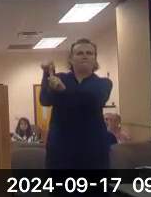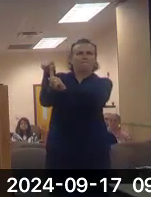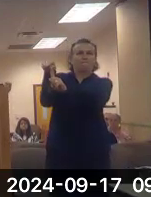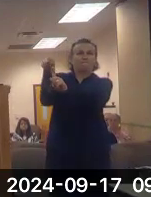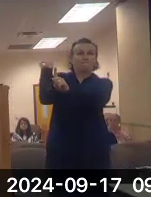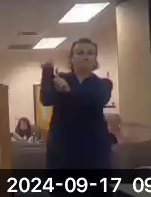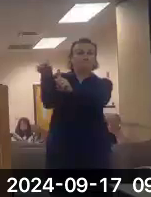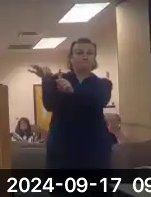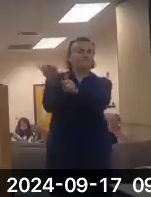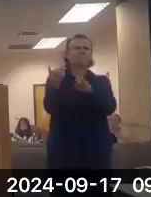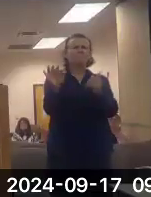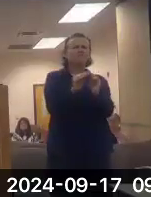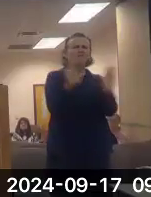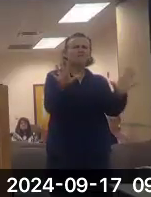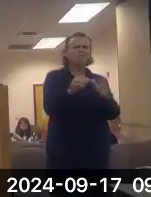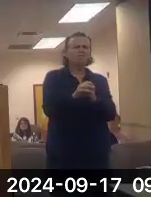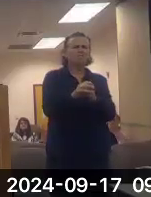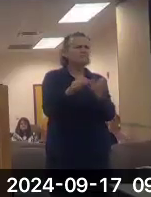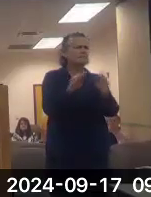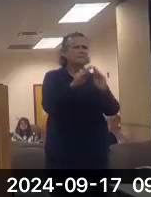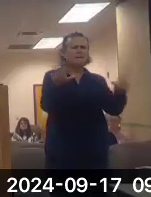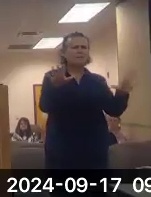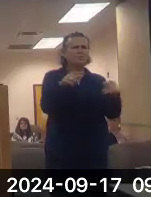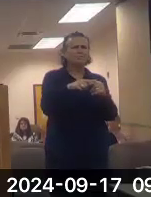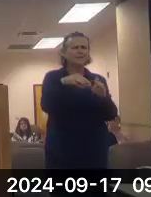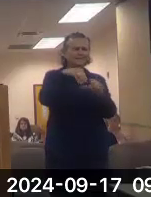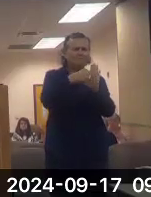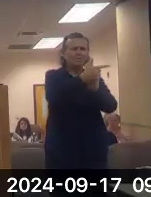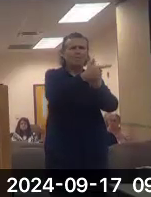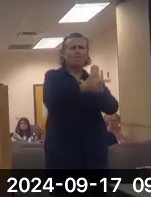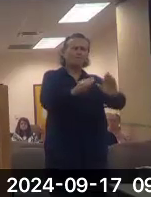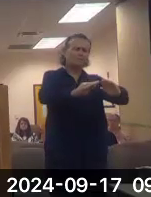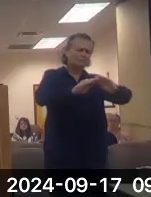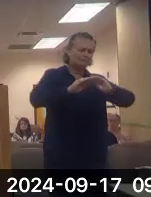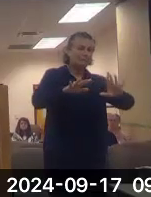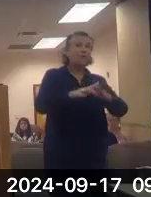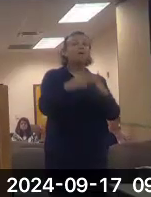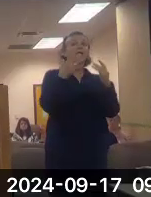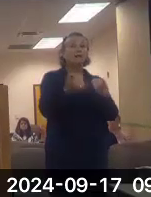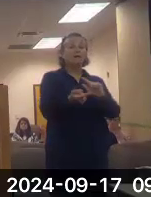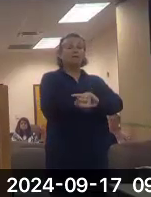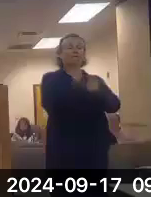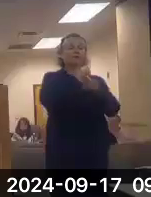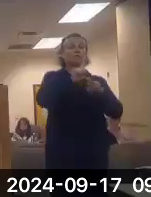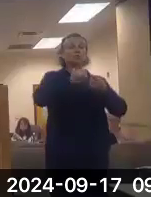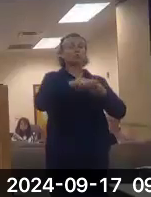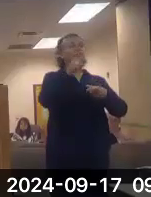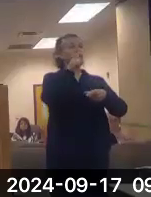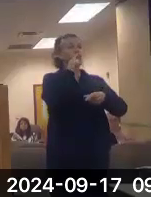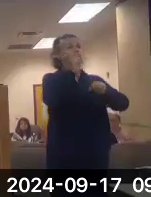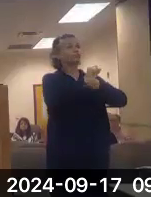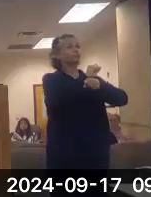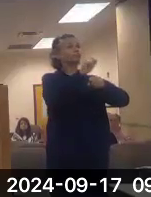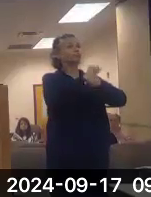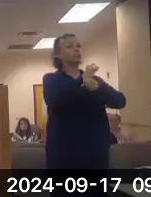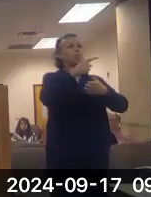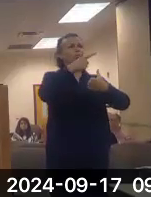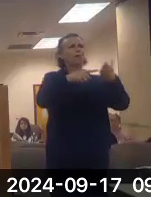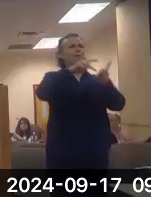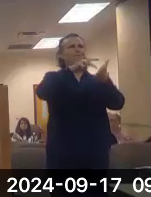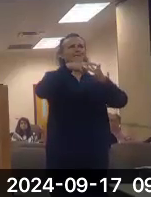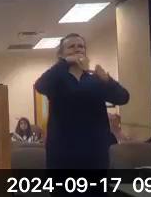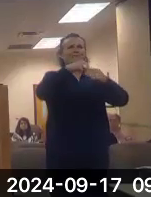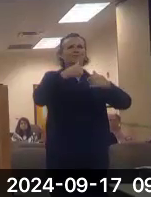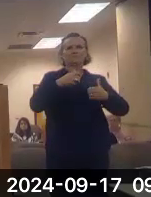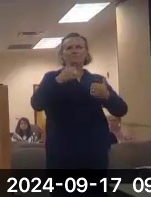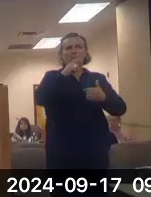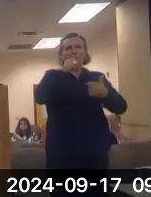Reginald Parson: The plain language is crystal clear in the statute now operationalizing that on what is reasonably determined by the employer is hard.